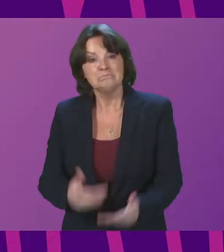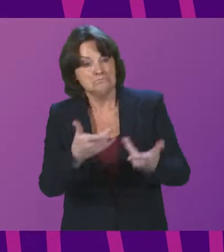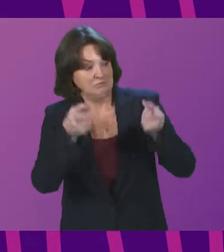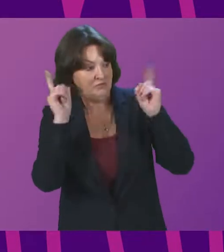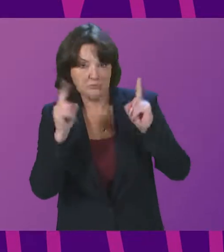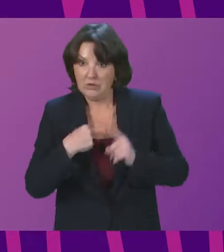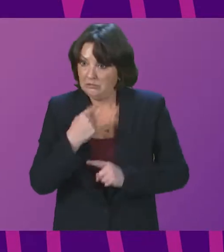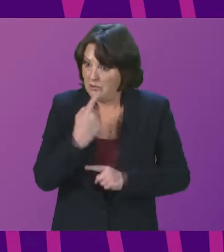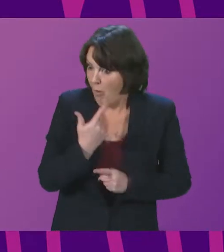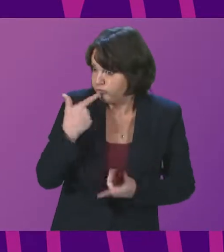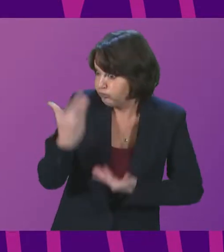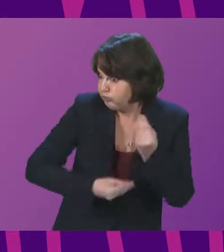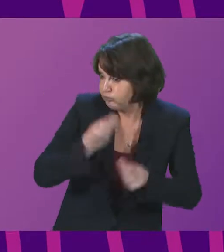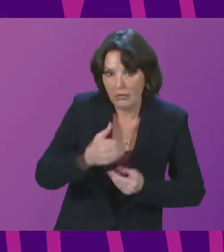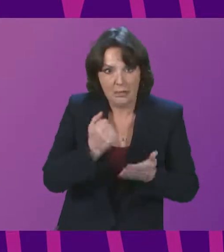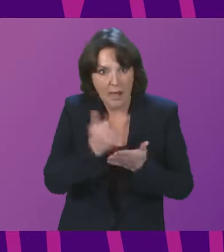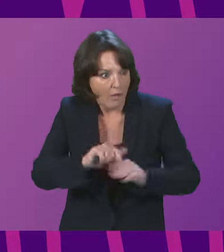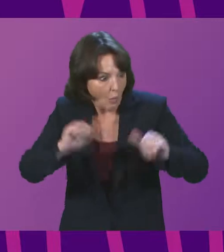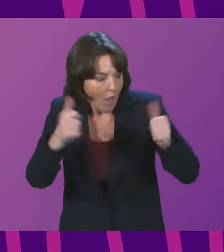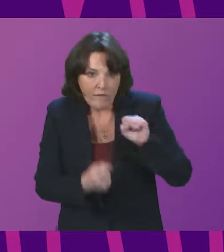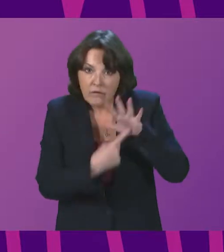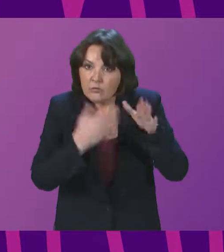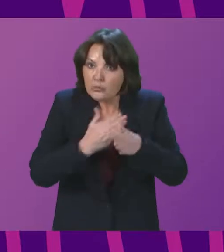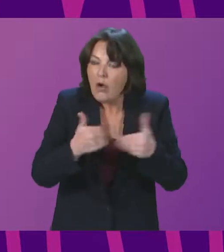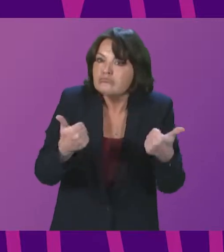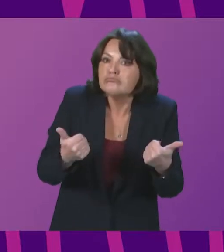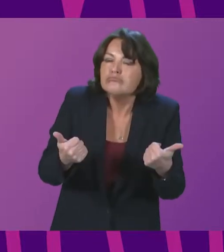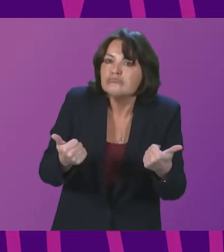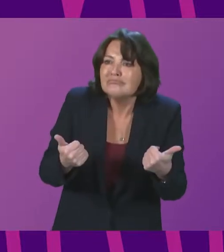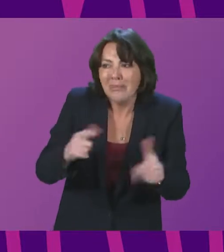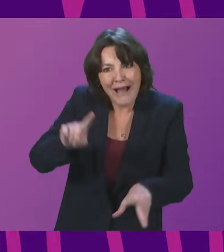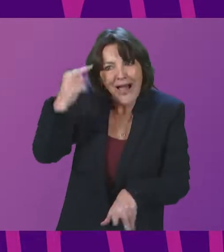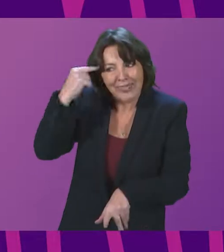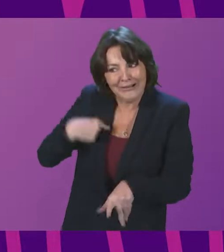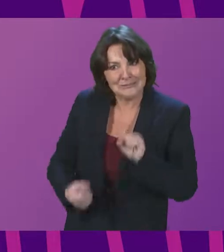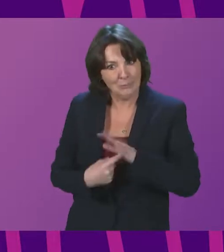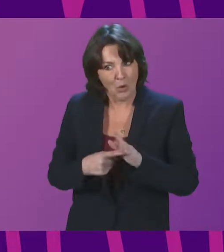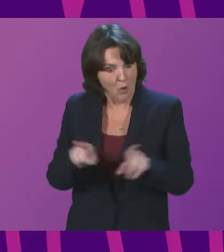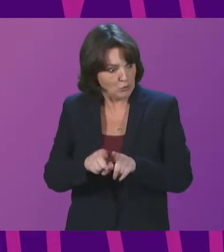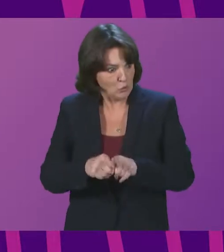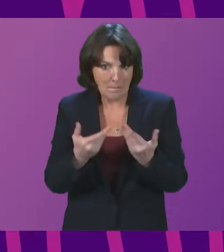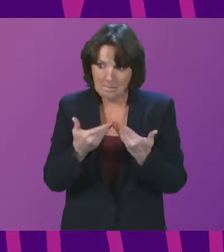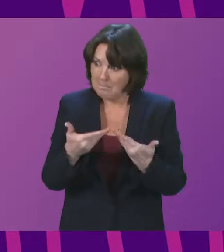vital work that it is undertaking. It is therefore important that the Parliament and the public in Scotland know why the chief